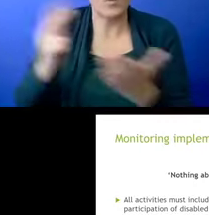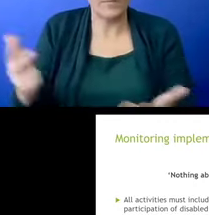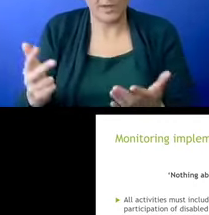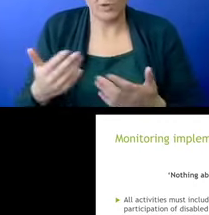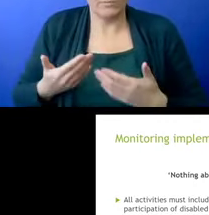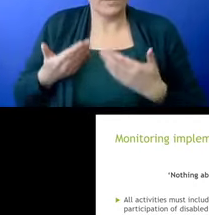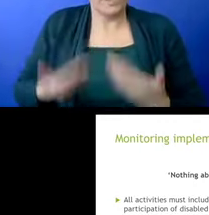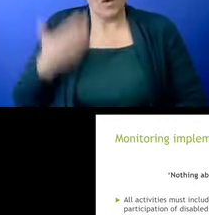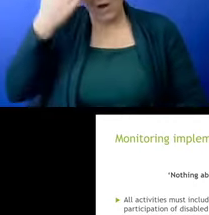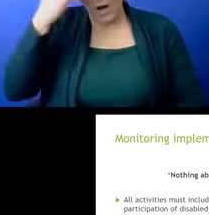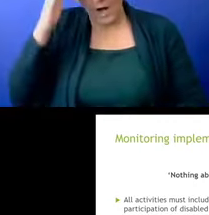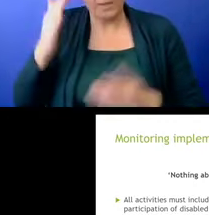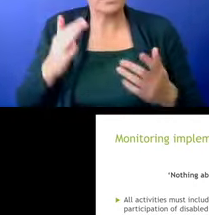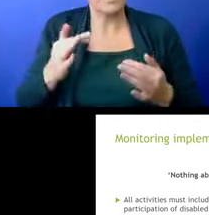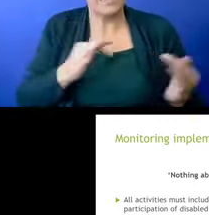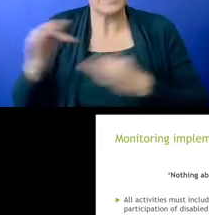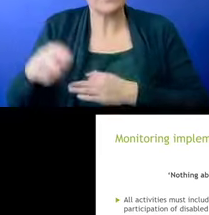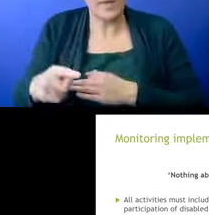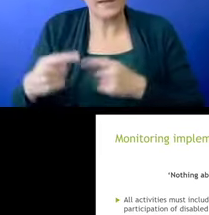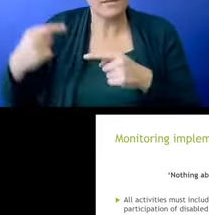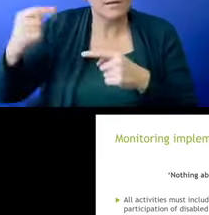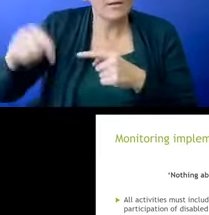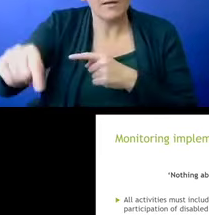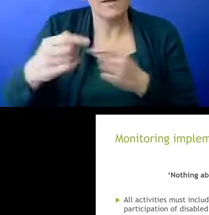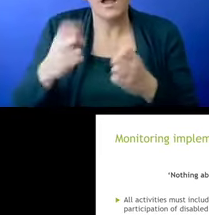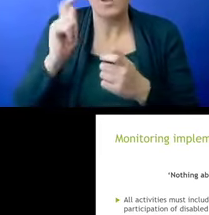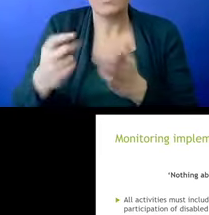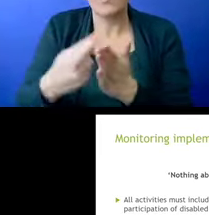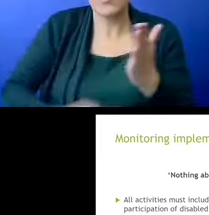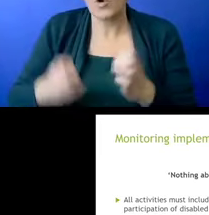After that, a report will be submitted every four years.